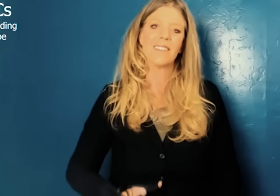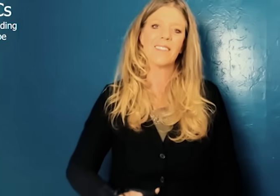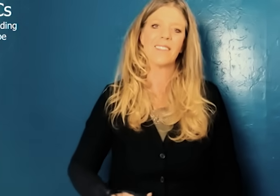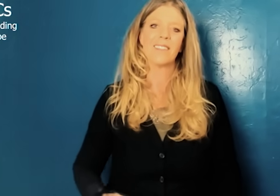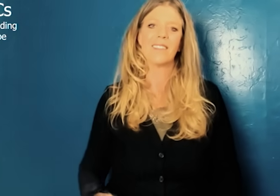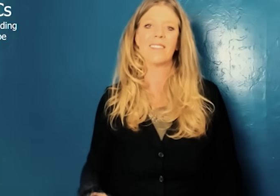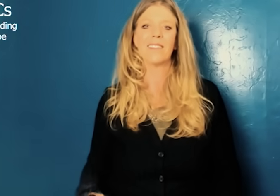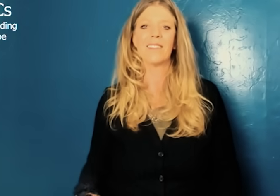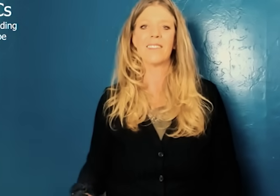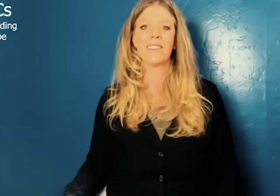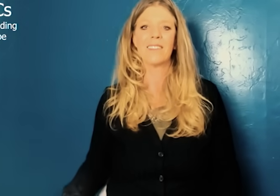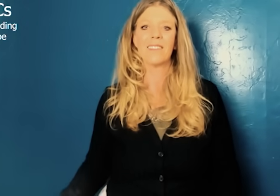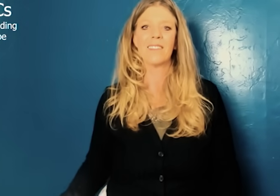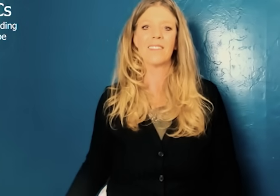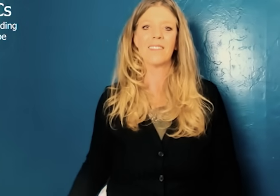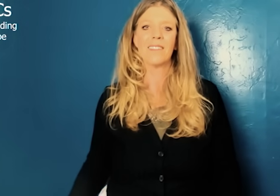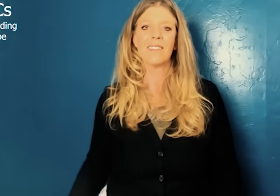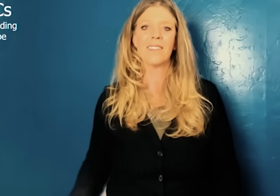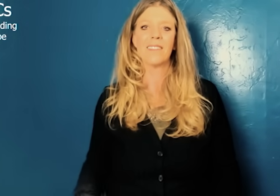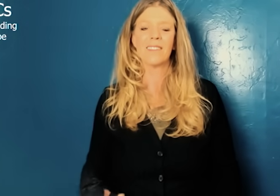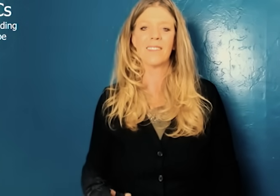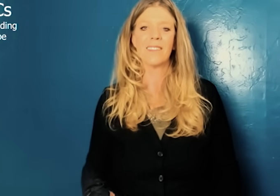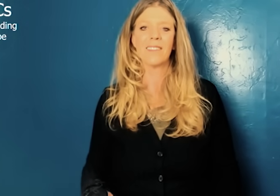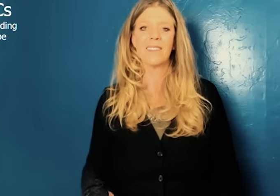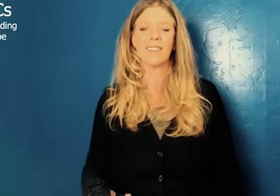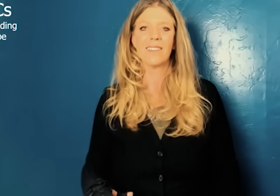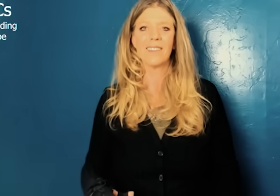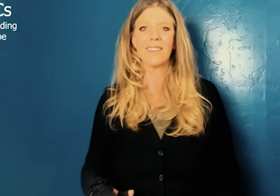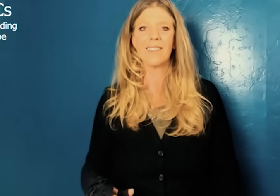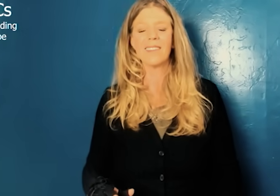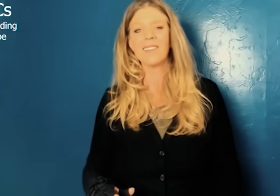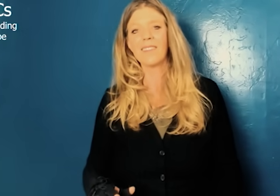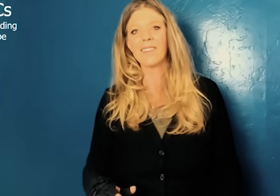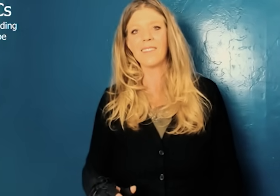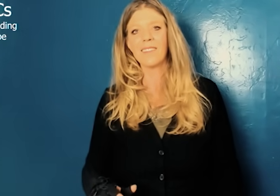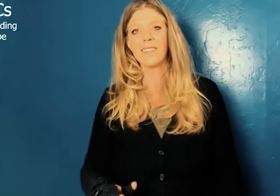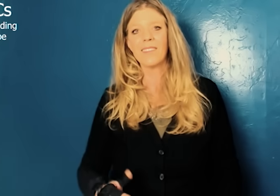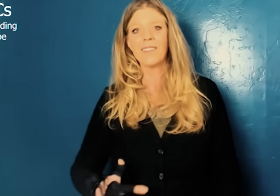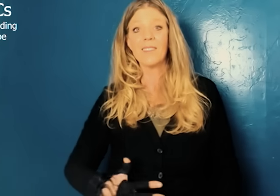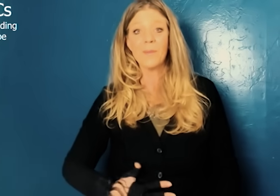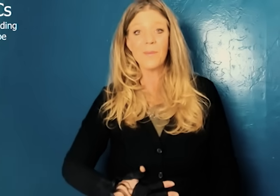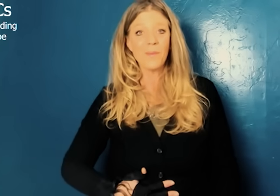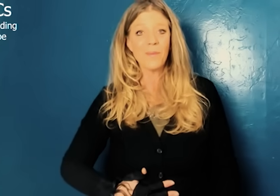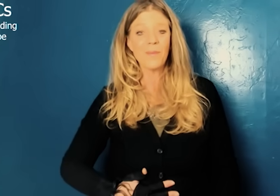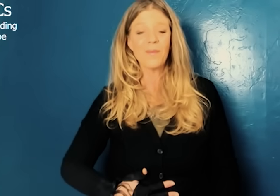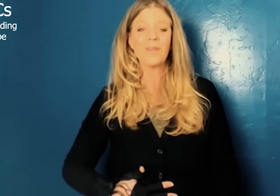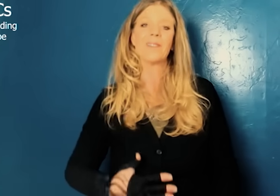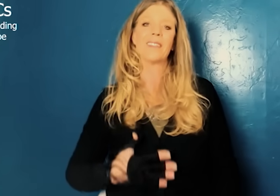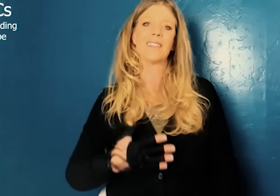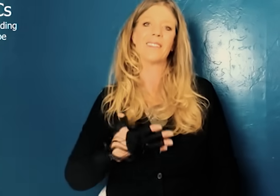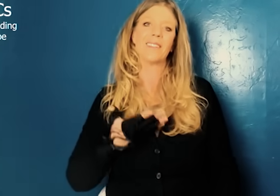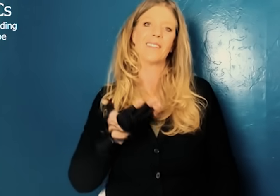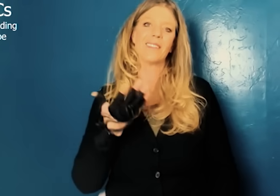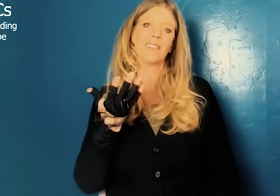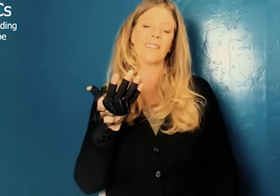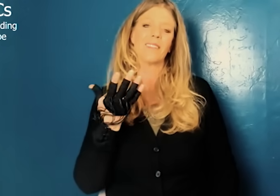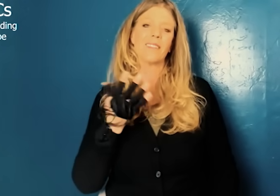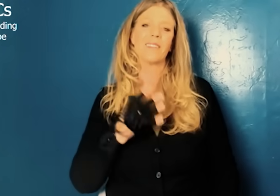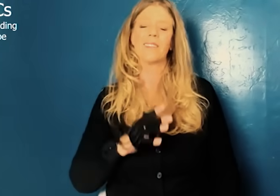As a result, even people with limited range of motion could use these to say things such as, "I am hungry" "I like"